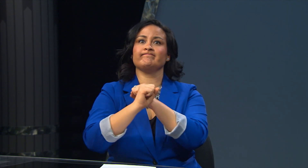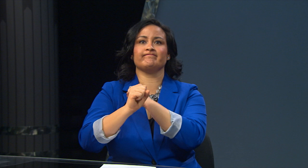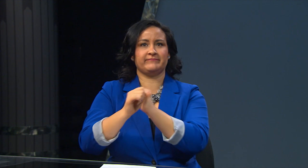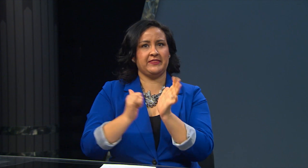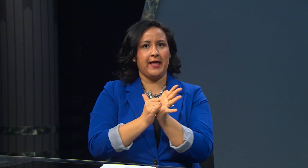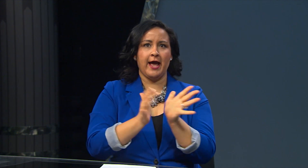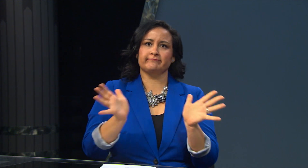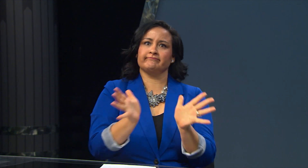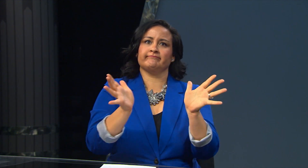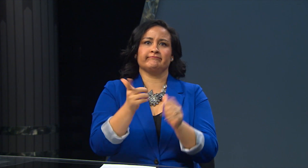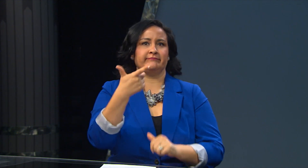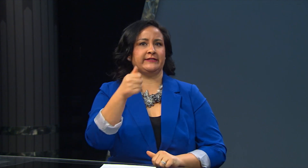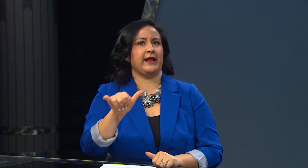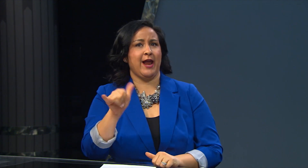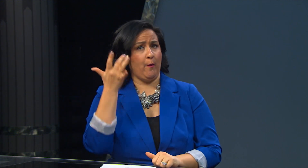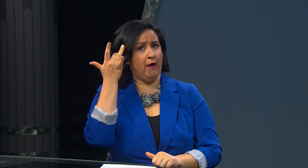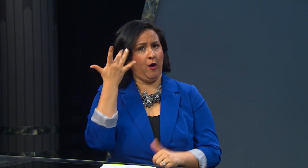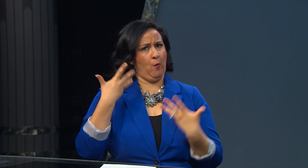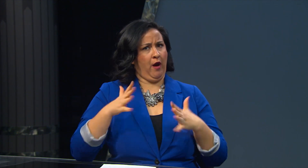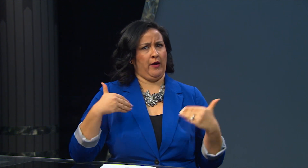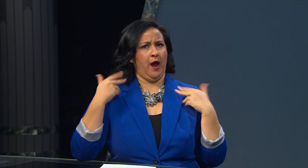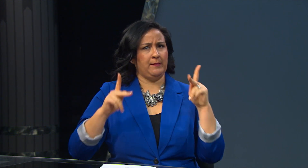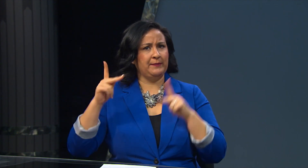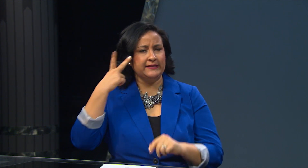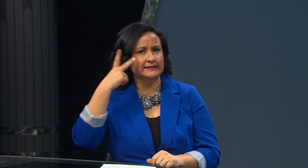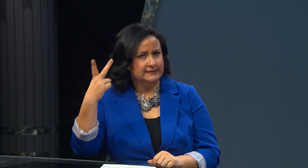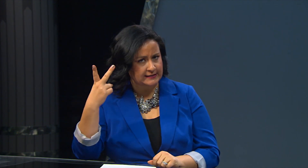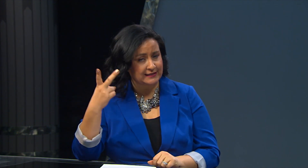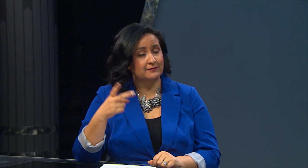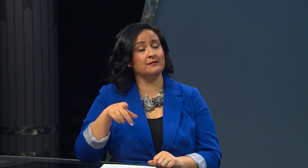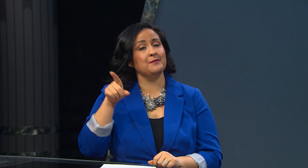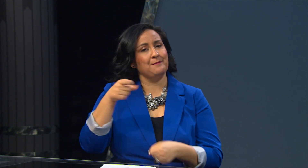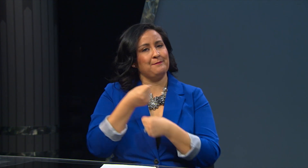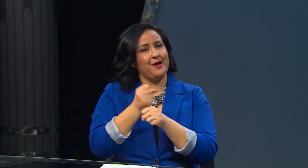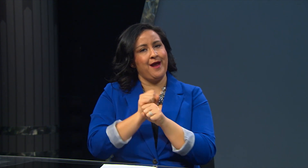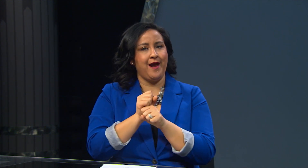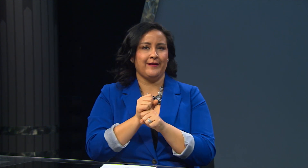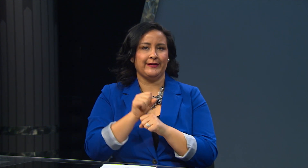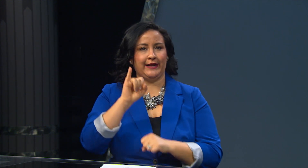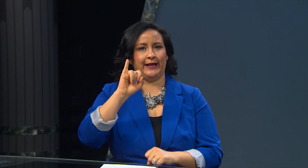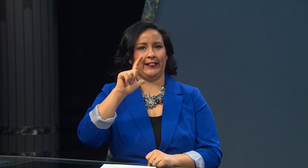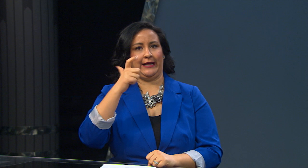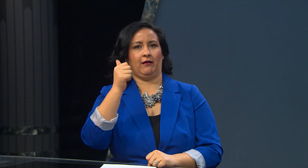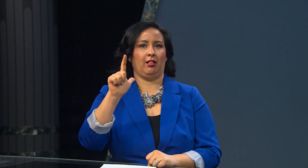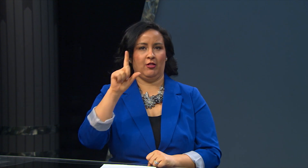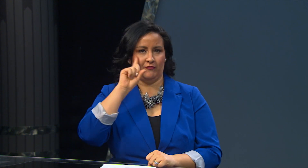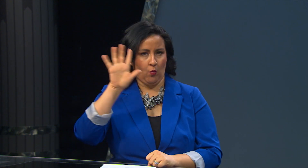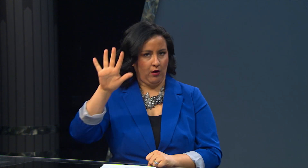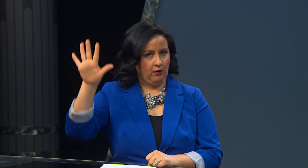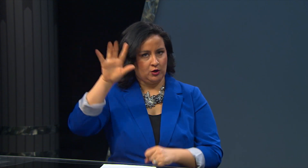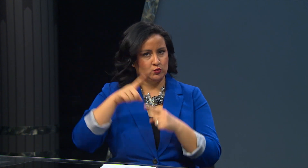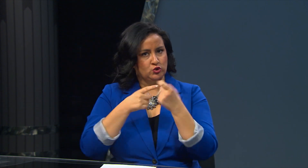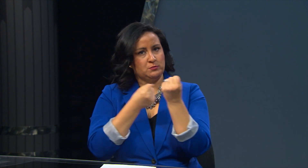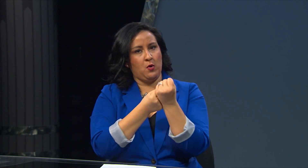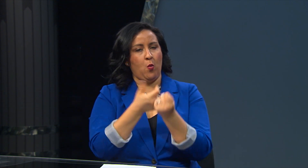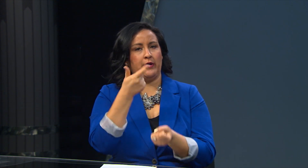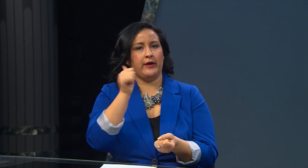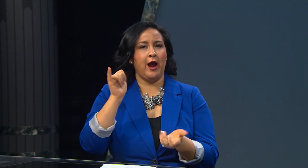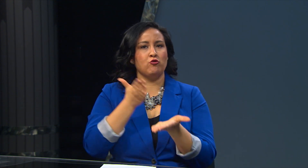RUSSIA. IN JUNE, RUSSIA OUTLAWED ANY PRO-GAY PROPAGANDA THAT COULD BE ACCESSIBLE TO MINORS. THIS BASICALLY